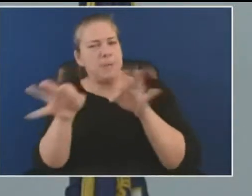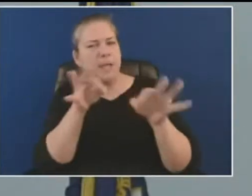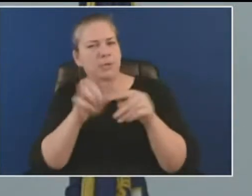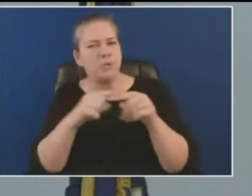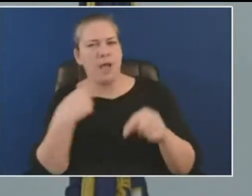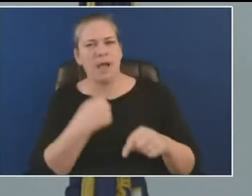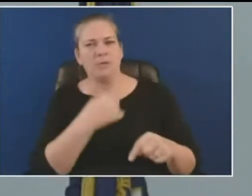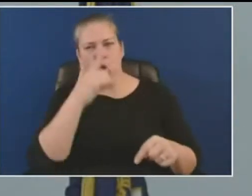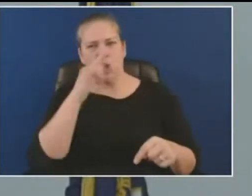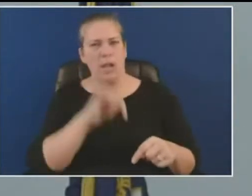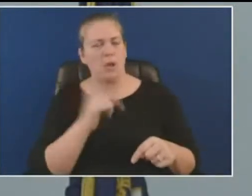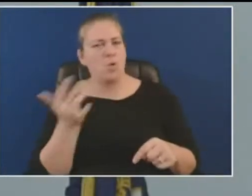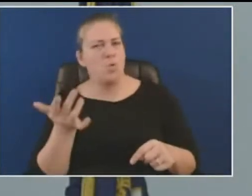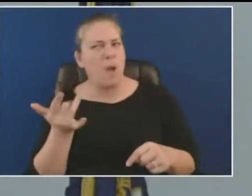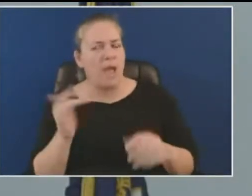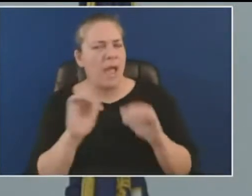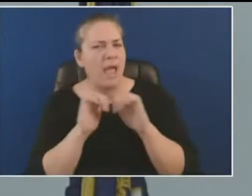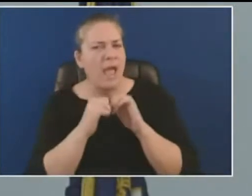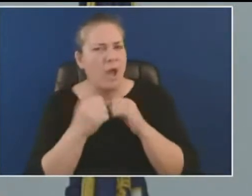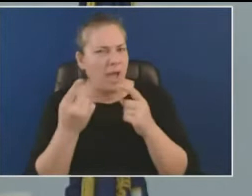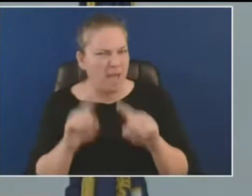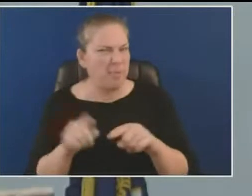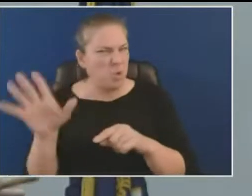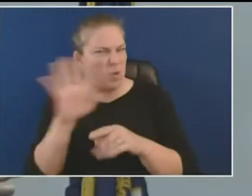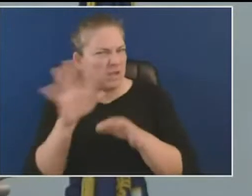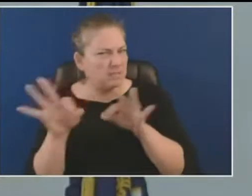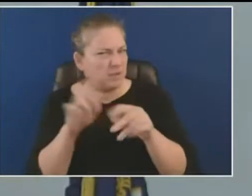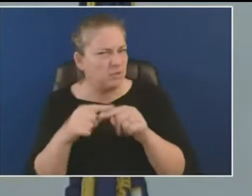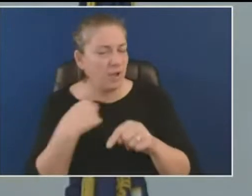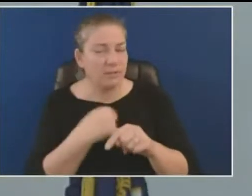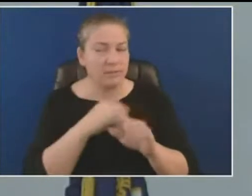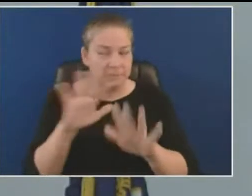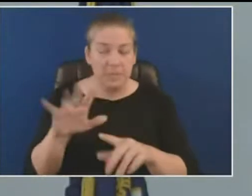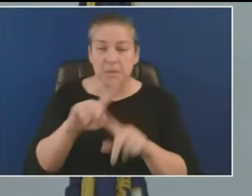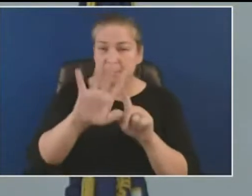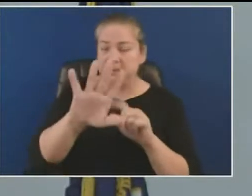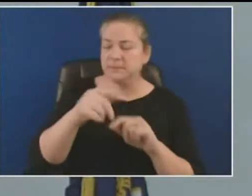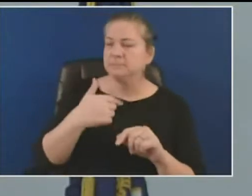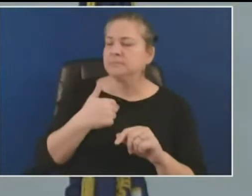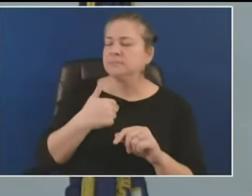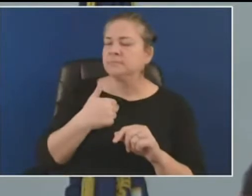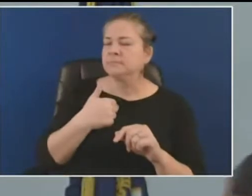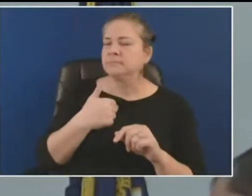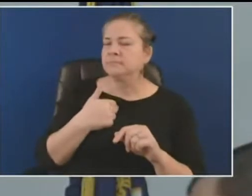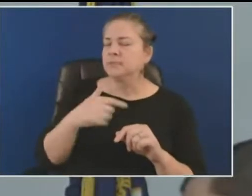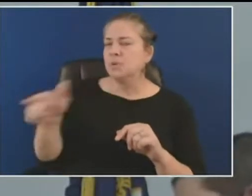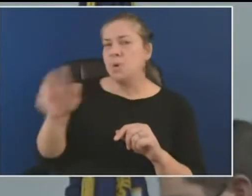But I want to tell you, we've had I had. Mark Iverson said that they had